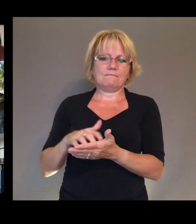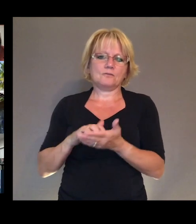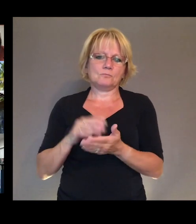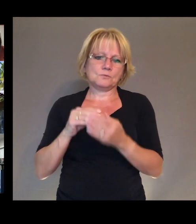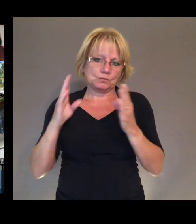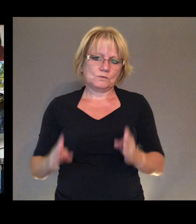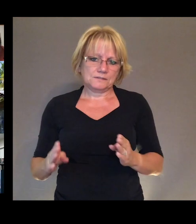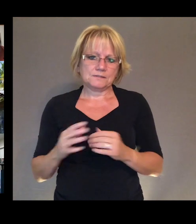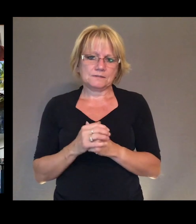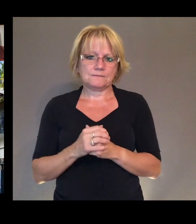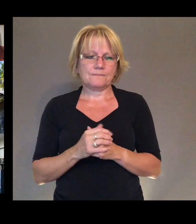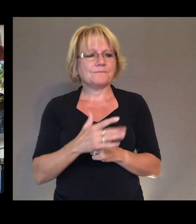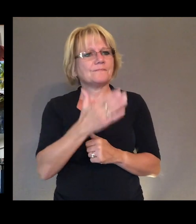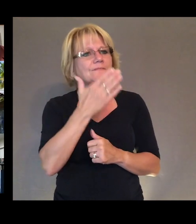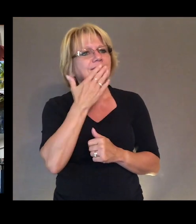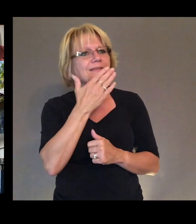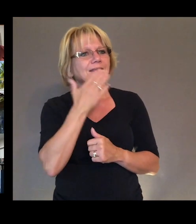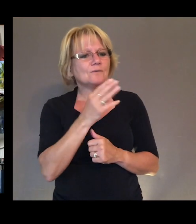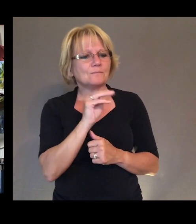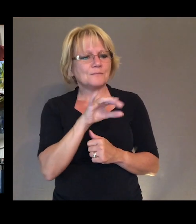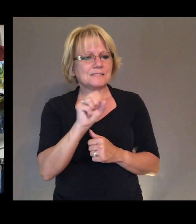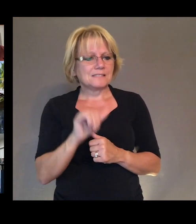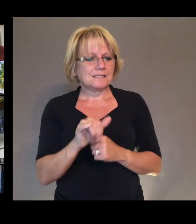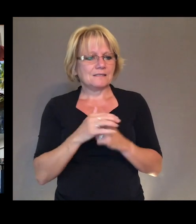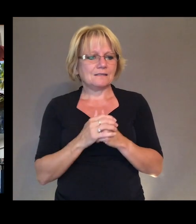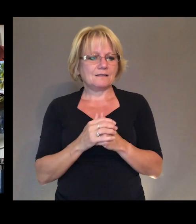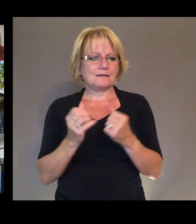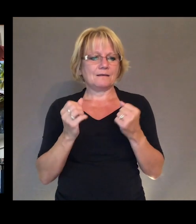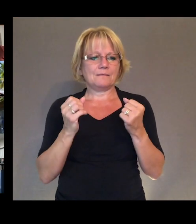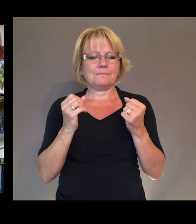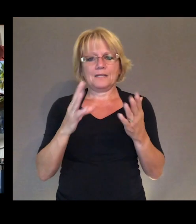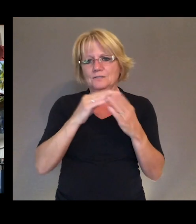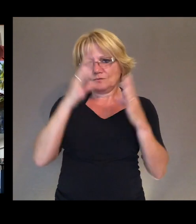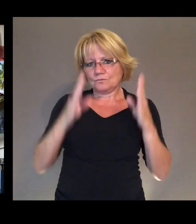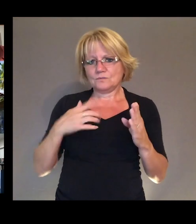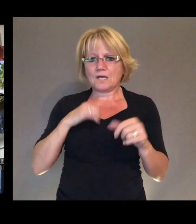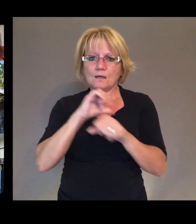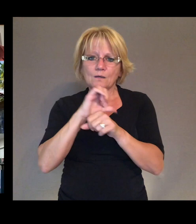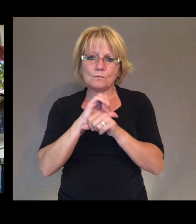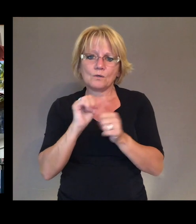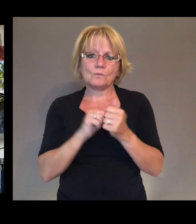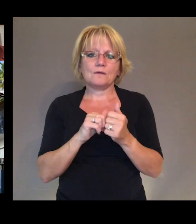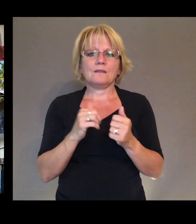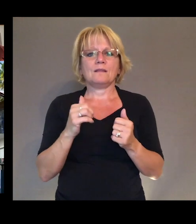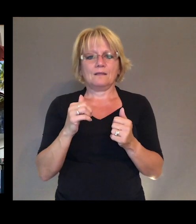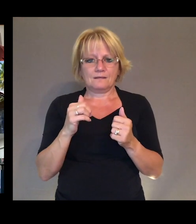Thank you so much, Missy, for that. And lot of the students that I work with, or I have worked with in the past as well have had issues on passing their tests